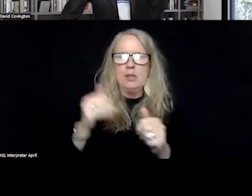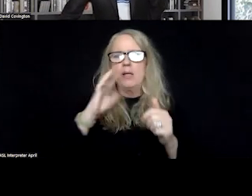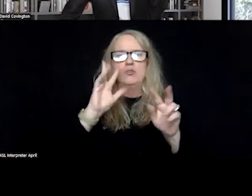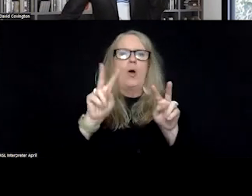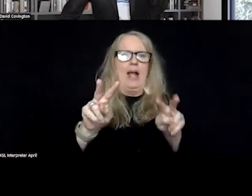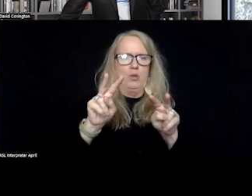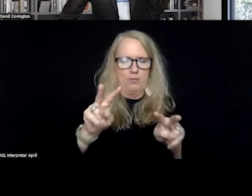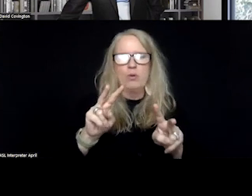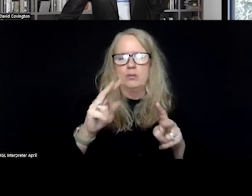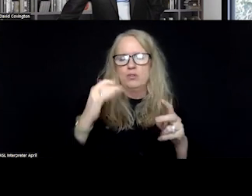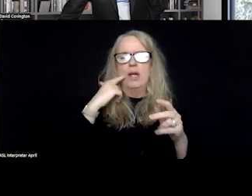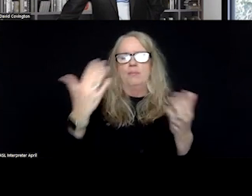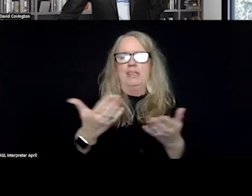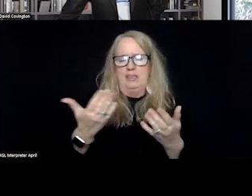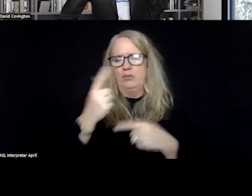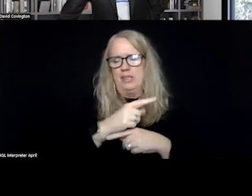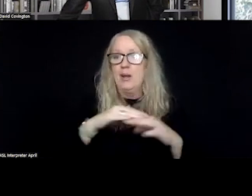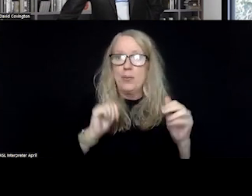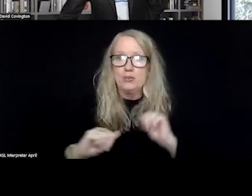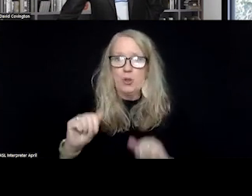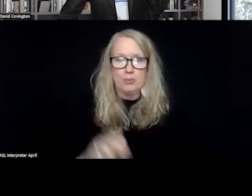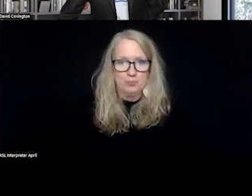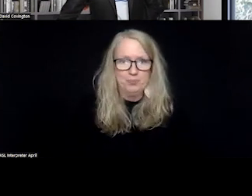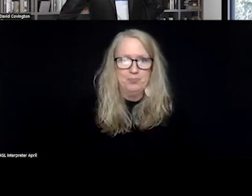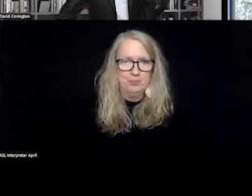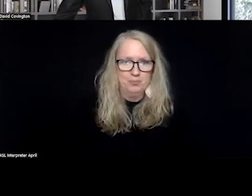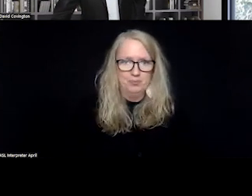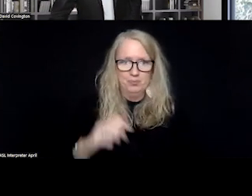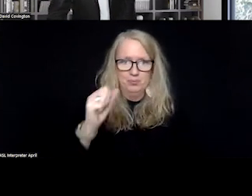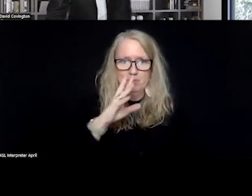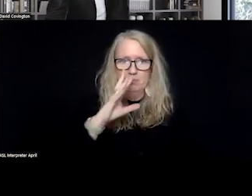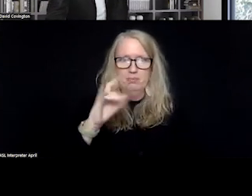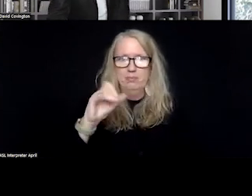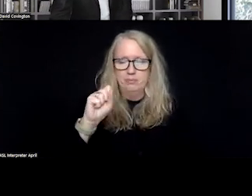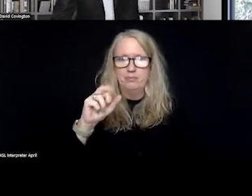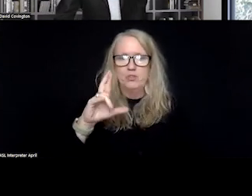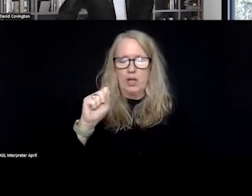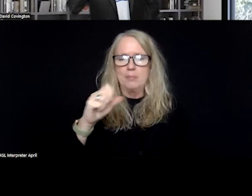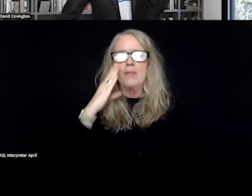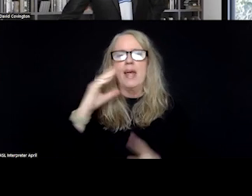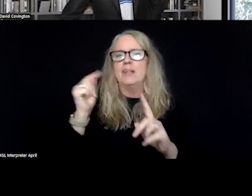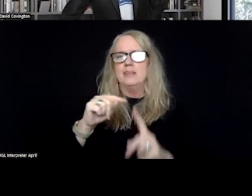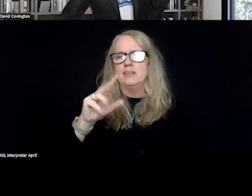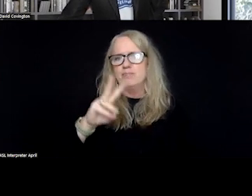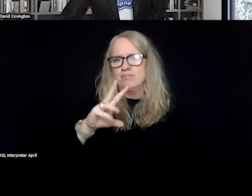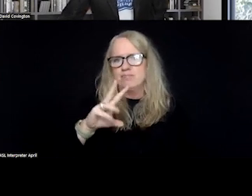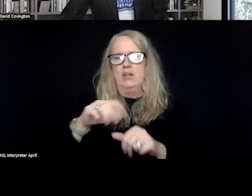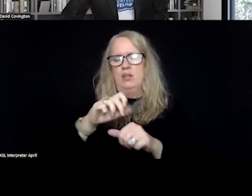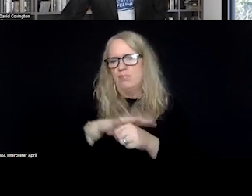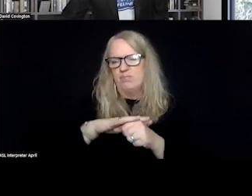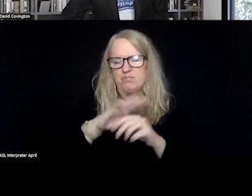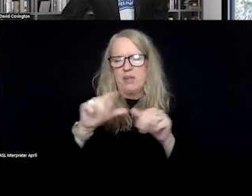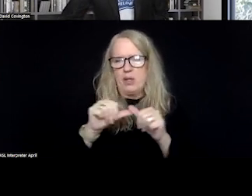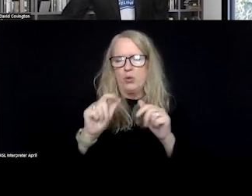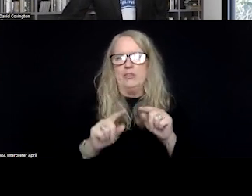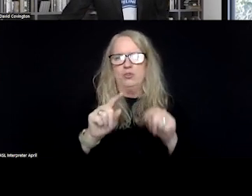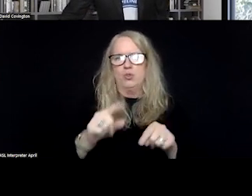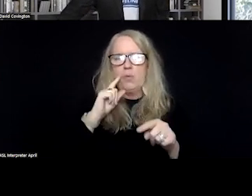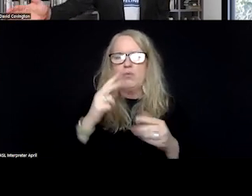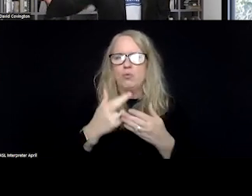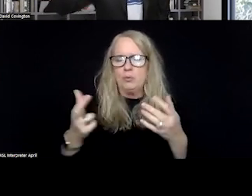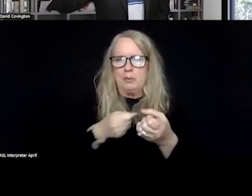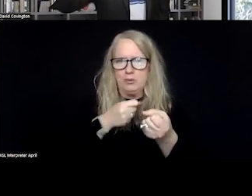HIM ON THE SHOW TODAY. TALK.CRISISNOW.COM IS YOUR RESOURCE FOR THIS.